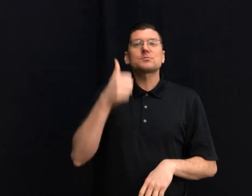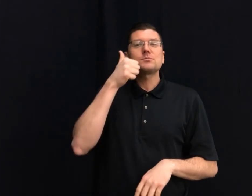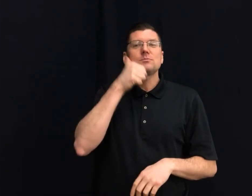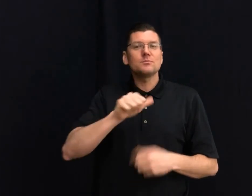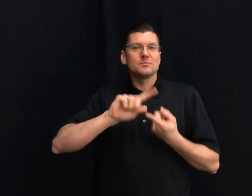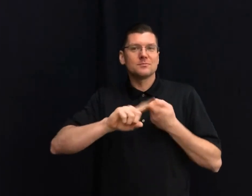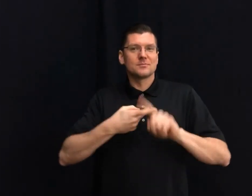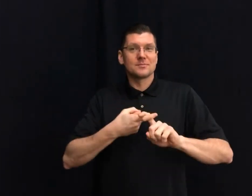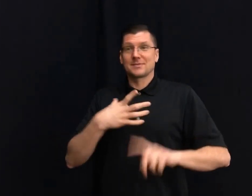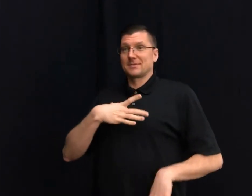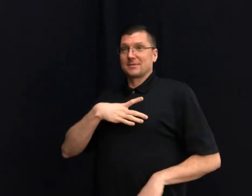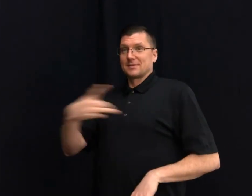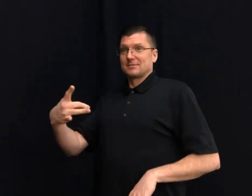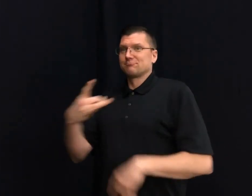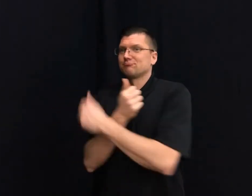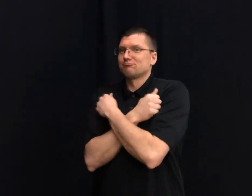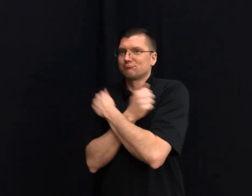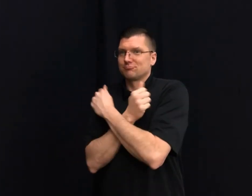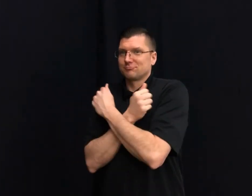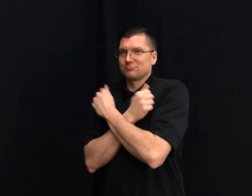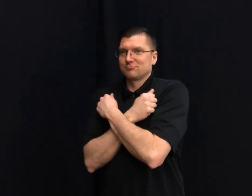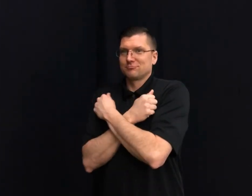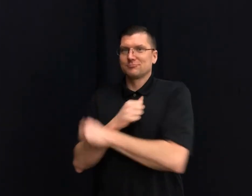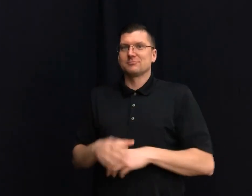( 1 )